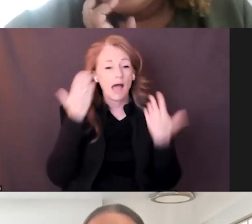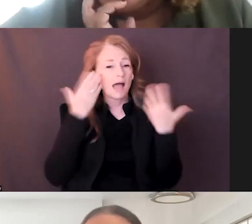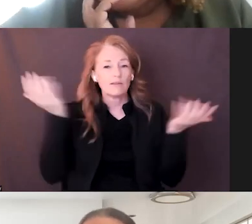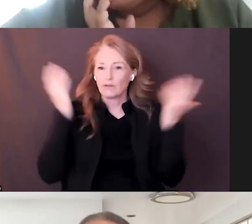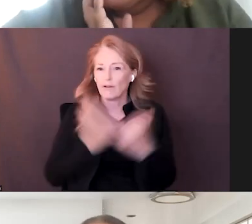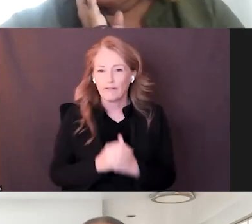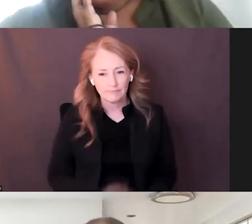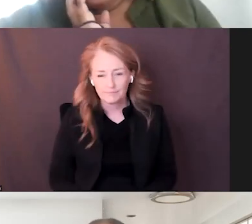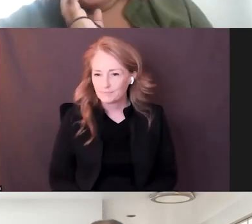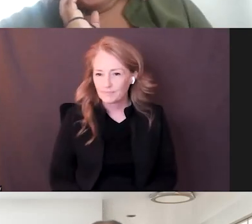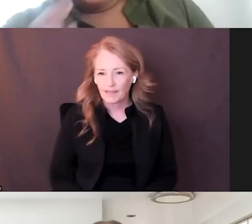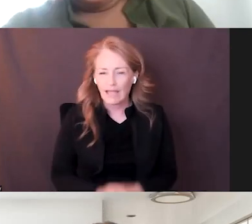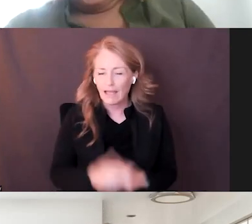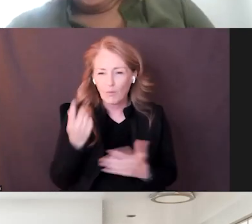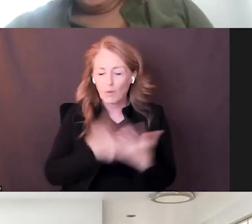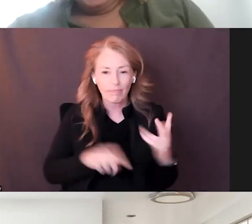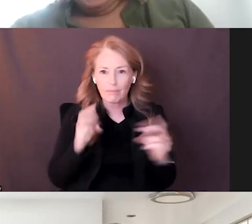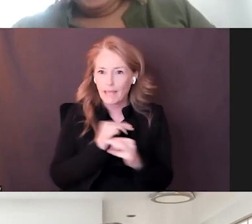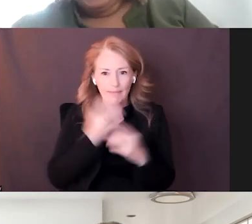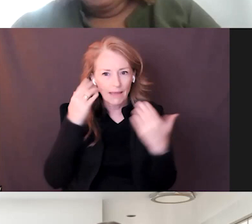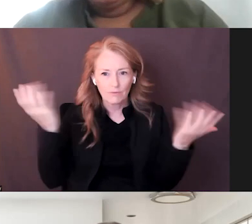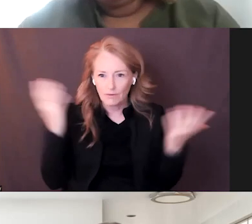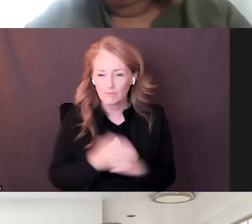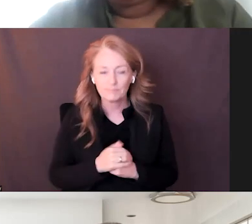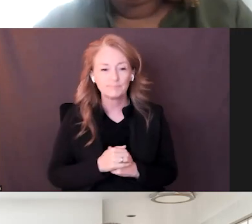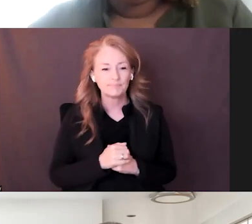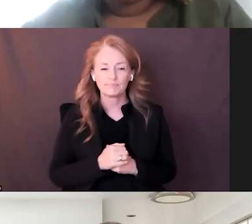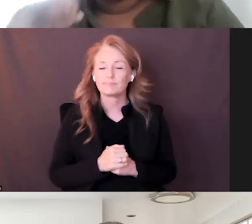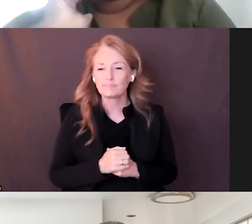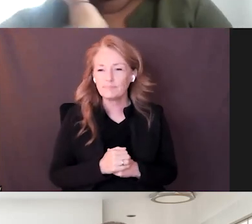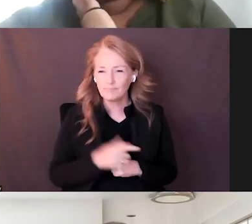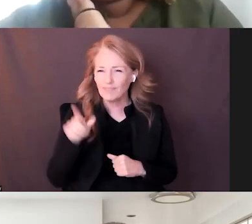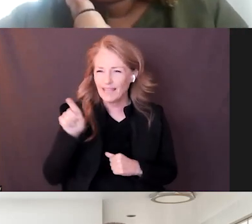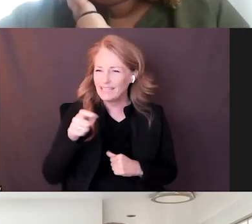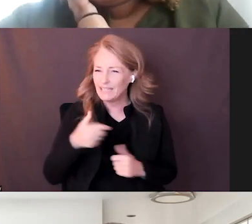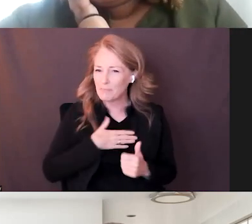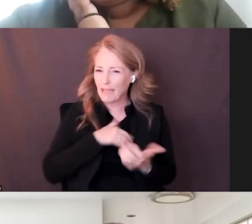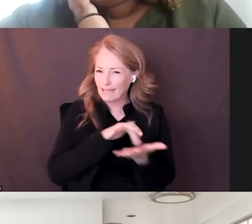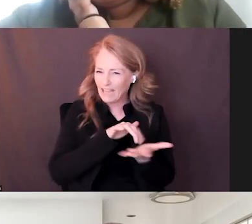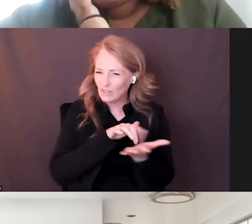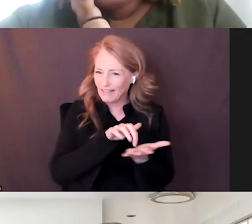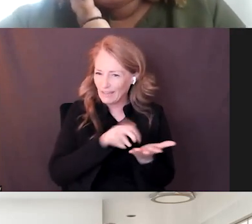I AM NOT SURE HOW THAT ADDS UP. I HAVE TO GET MY CALCULATOR.